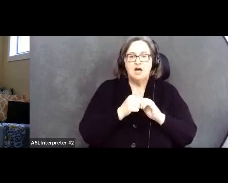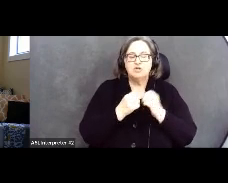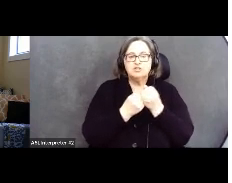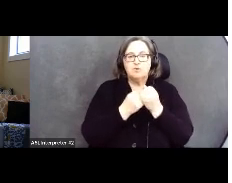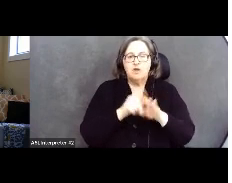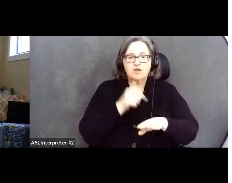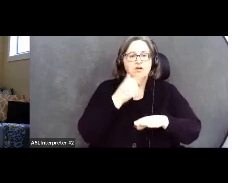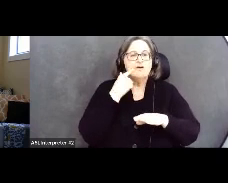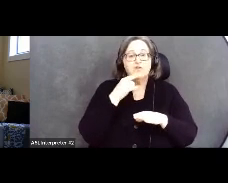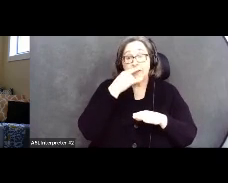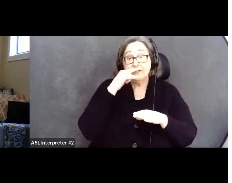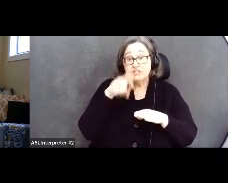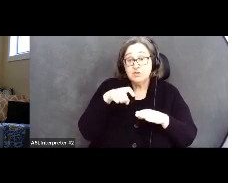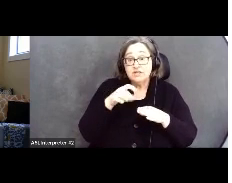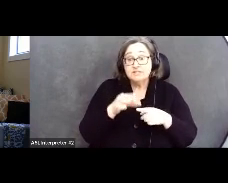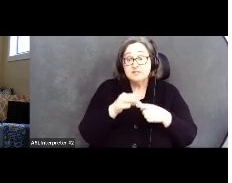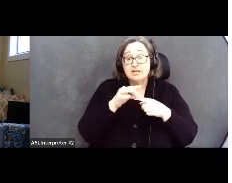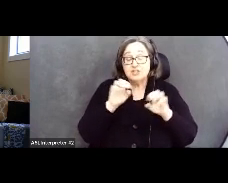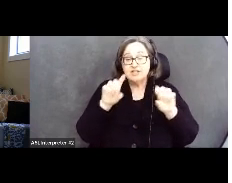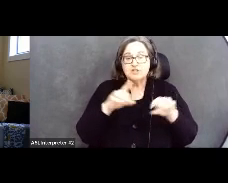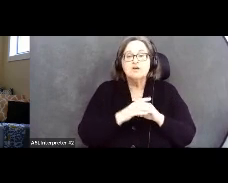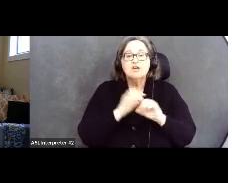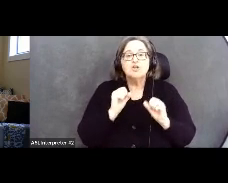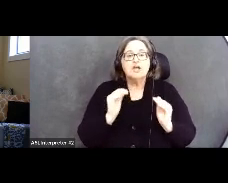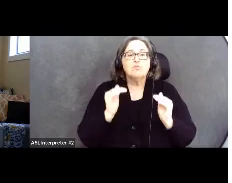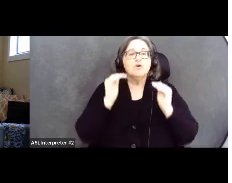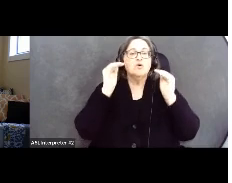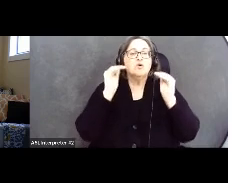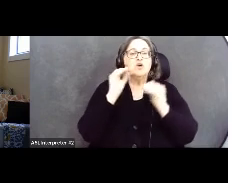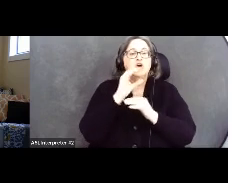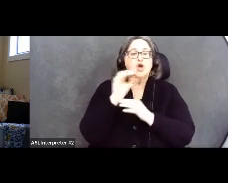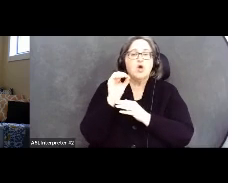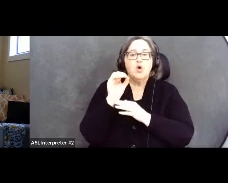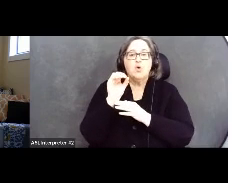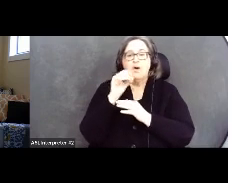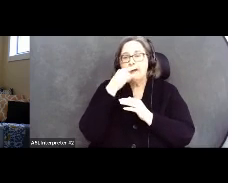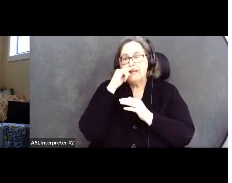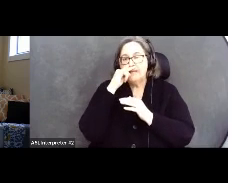For kids who need special education, they can move up to the co kids with braininjury.com.